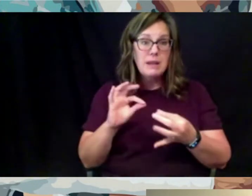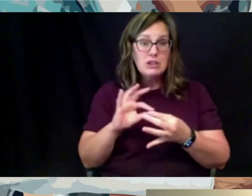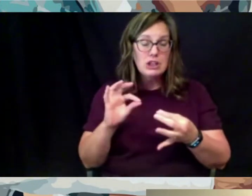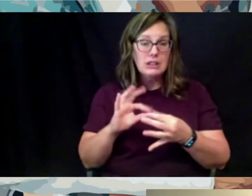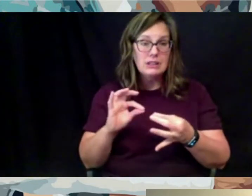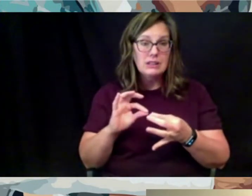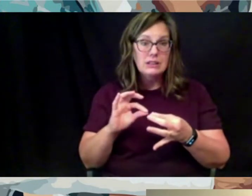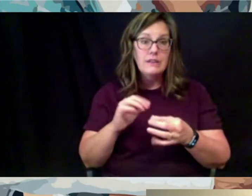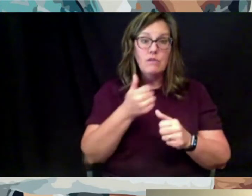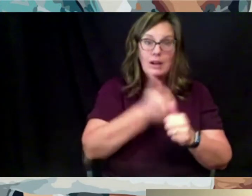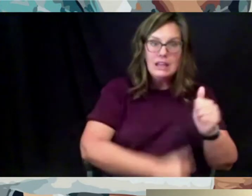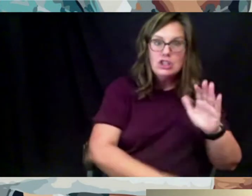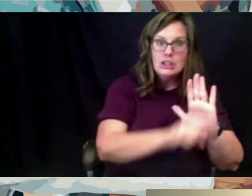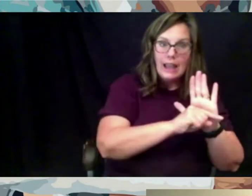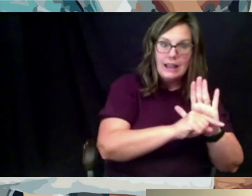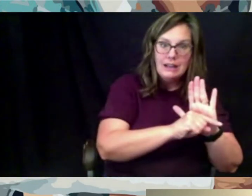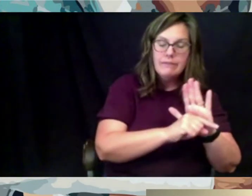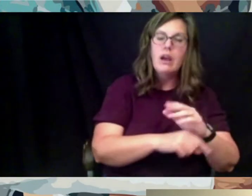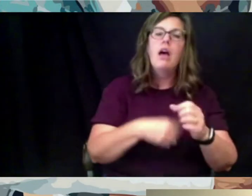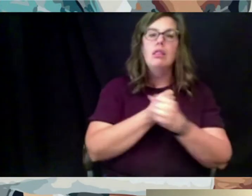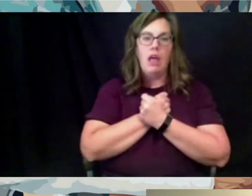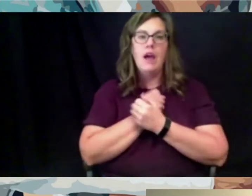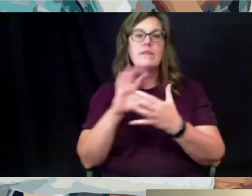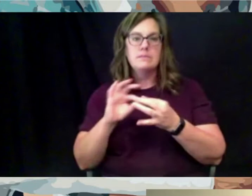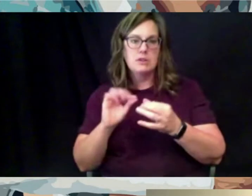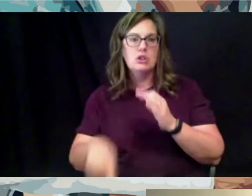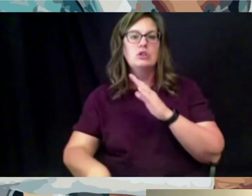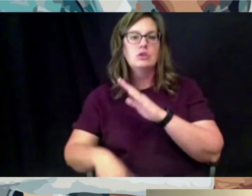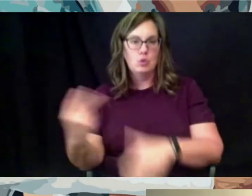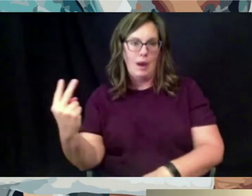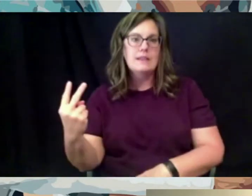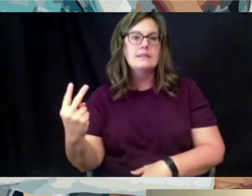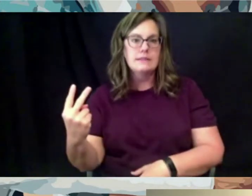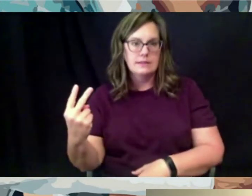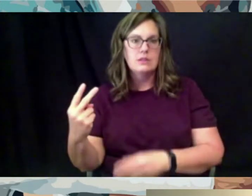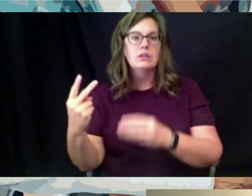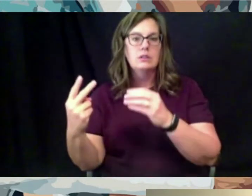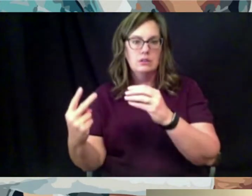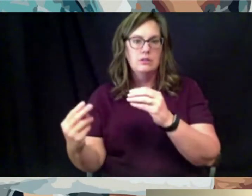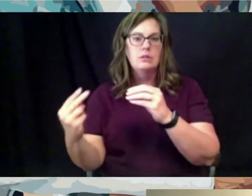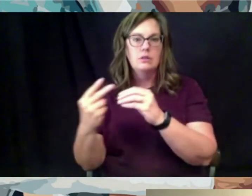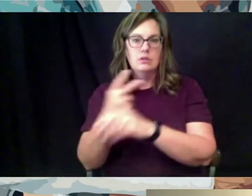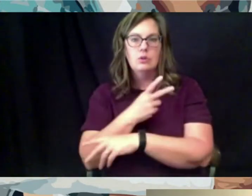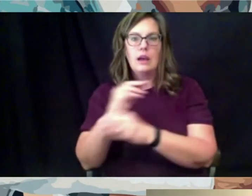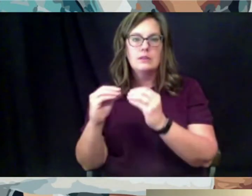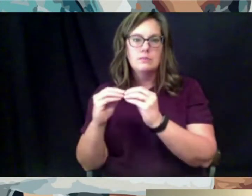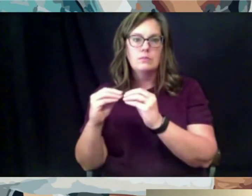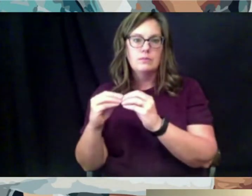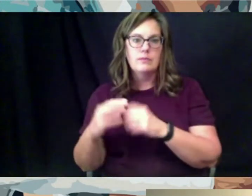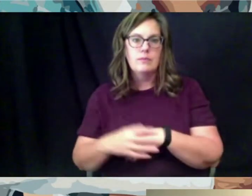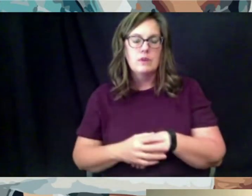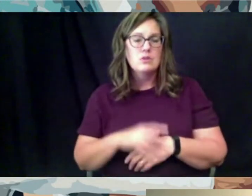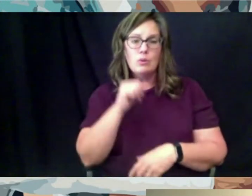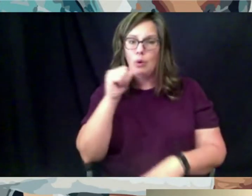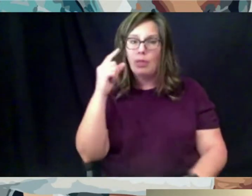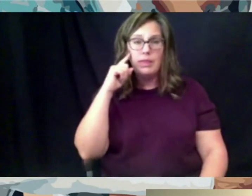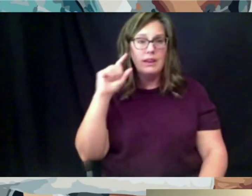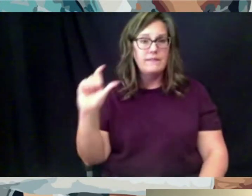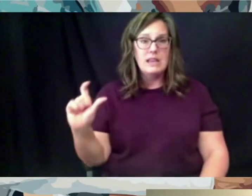there's something that is maybe a little bit harsh so don't think of of of islam as a whole